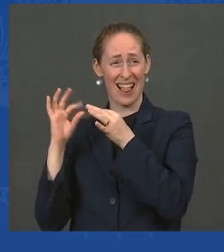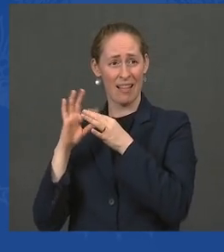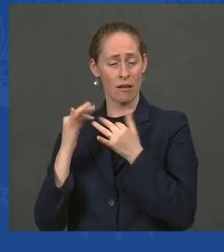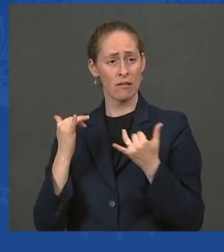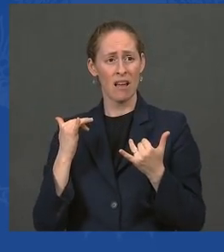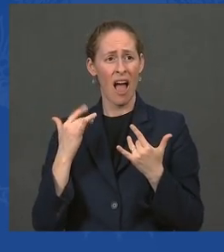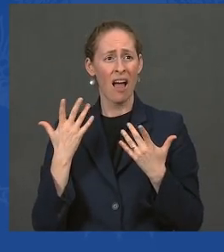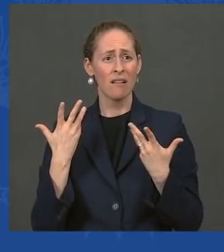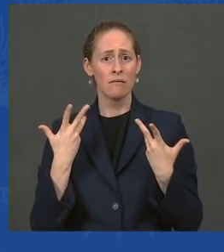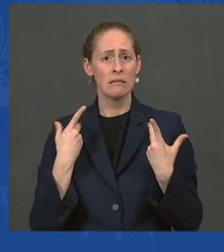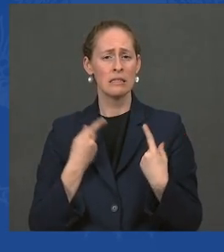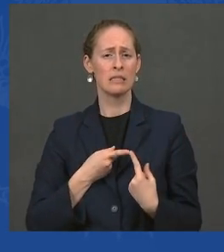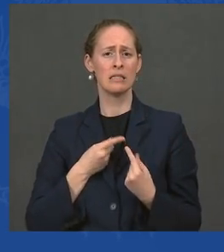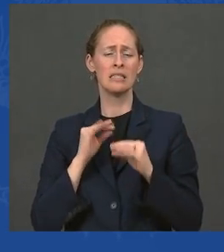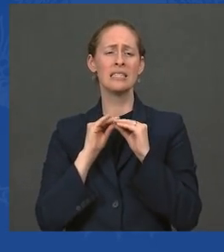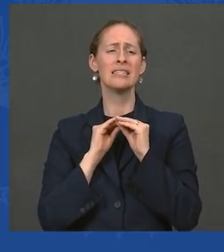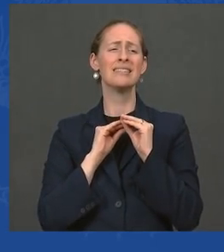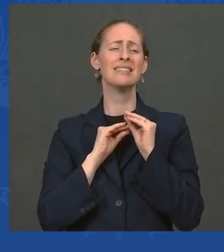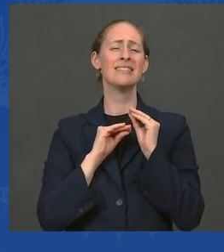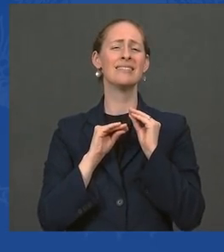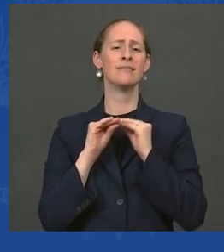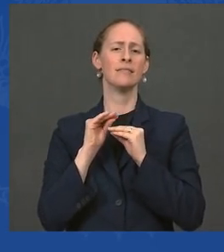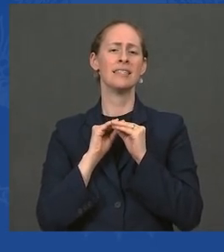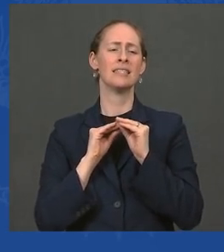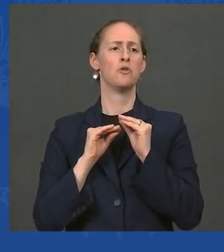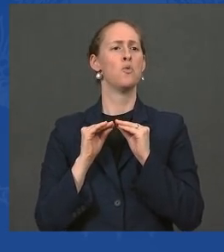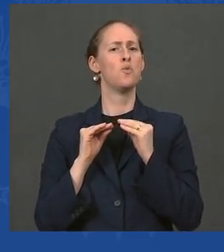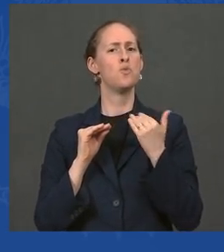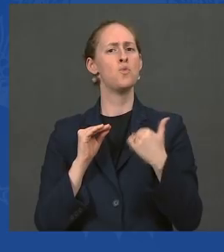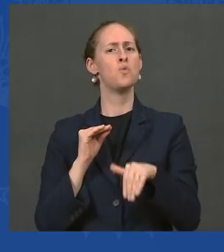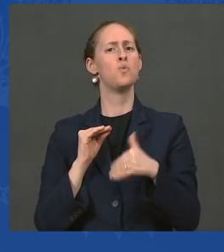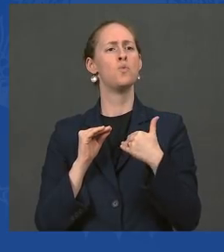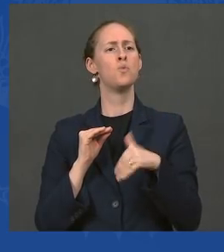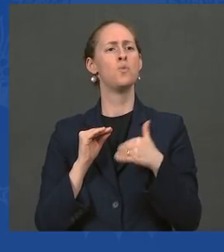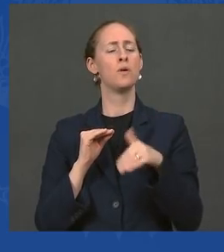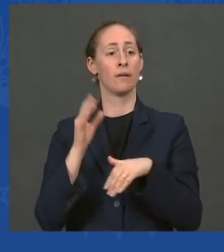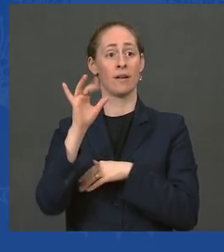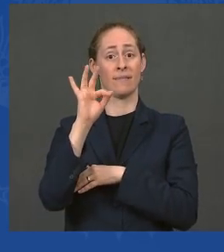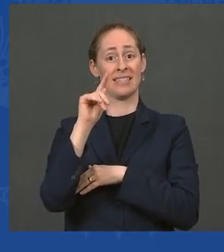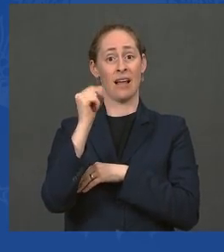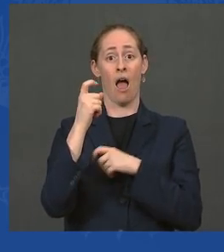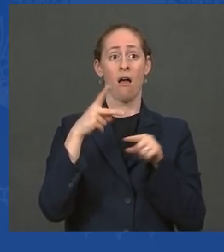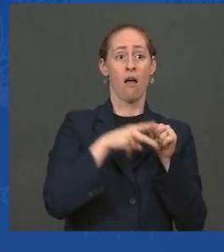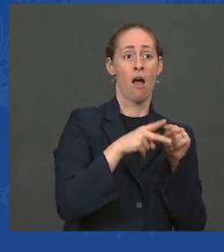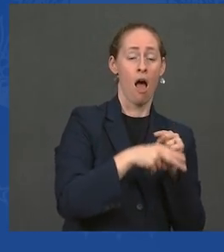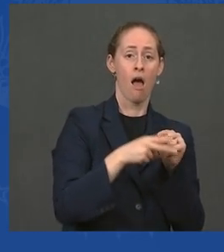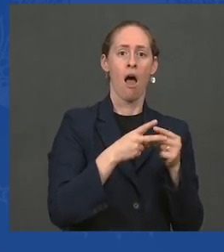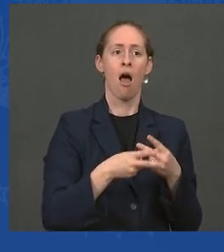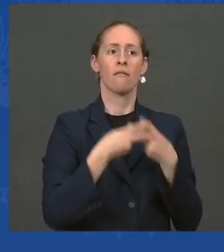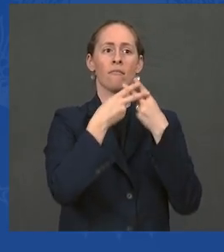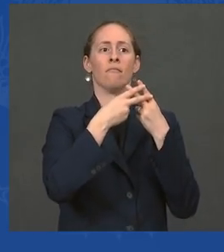we were able to put into position a tax cut for middle-class people. That's what it is. No one has a tax cut --